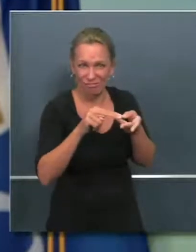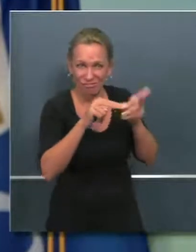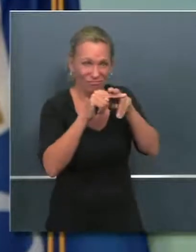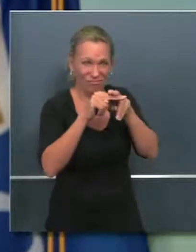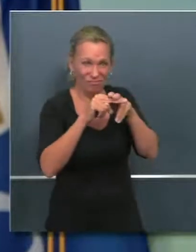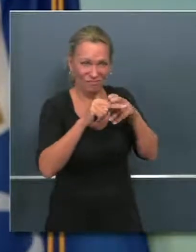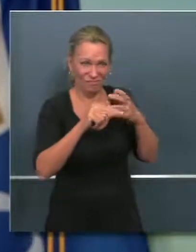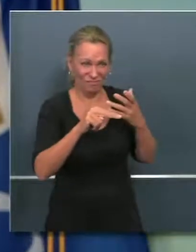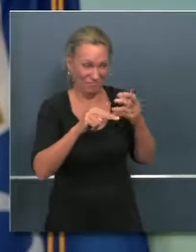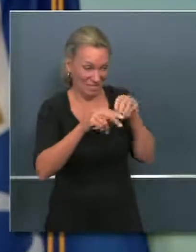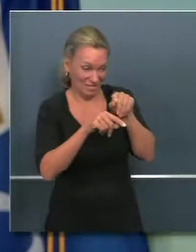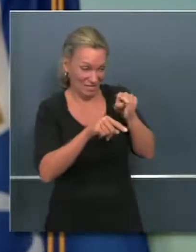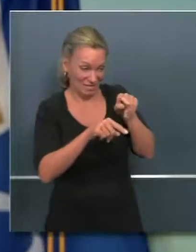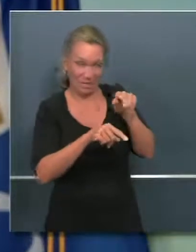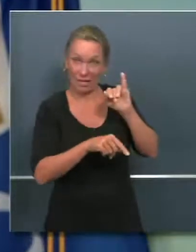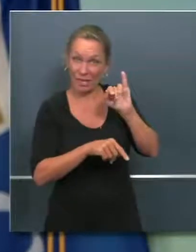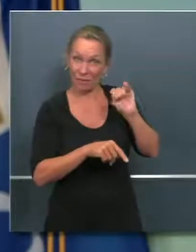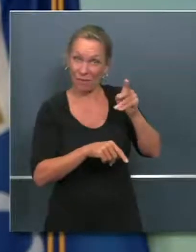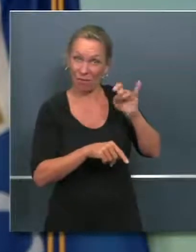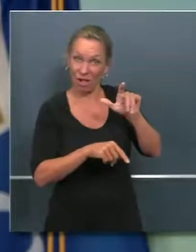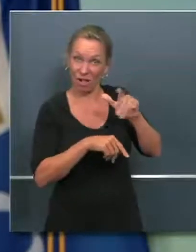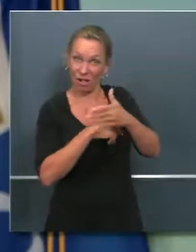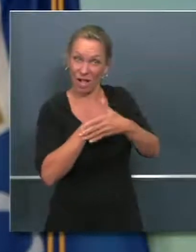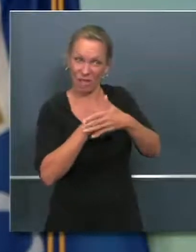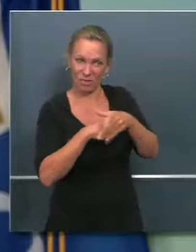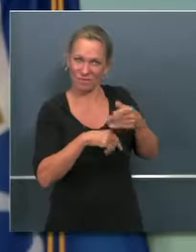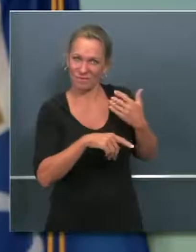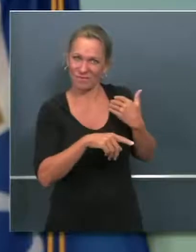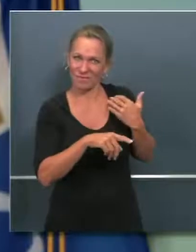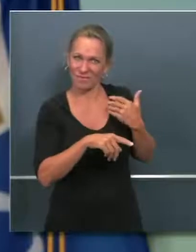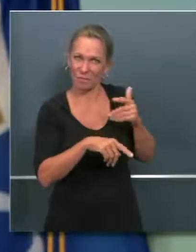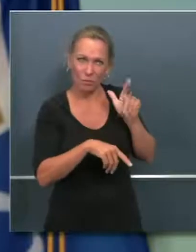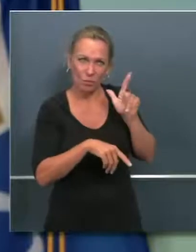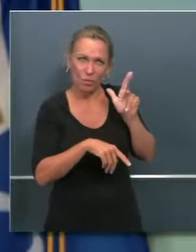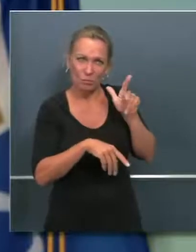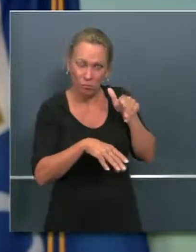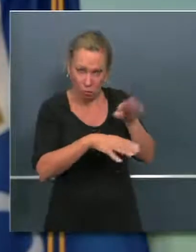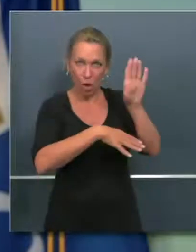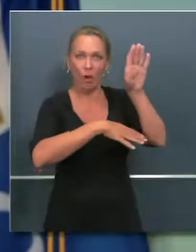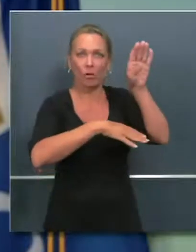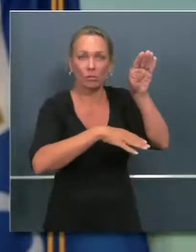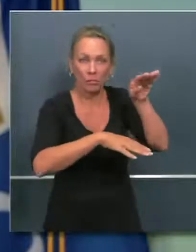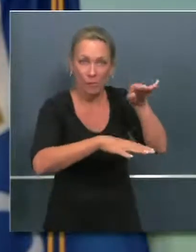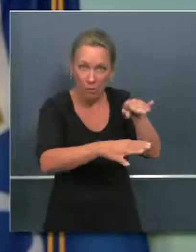an example of collaboration partnership support technical assistance and resources look as it